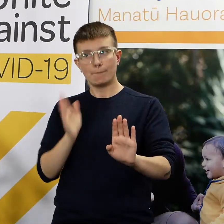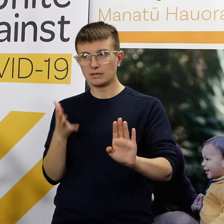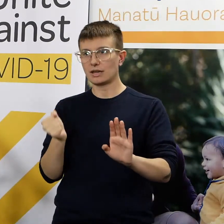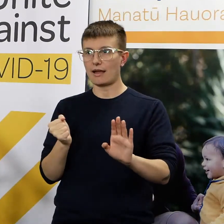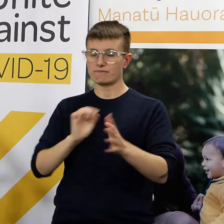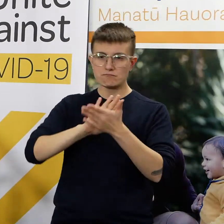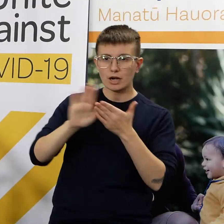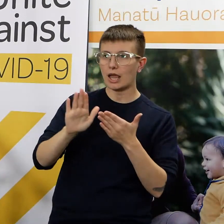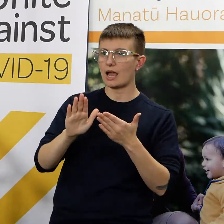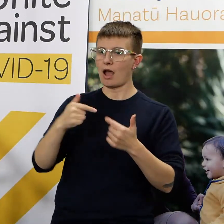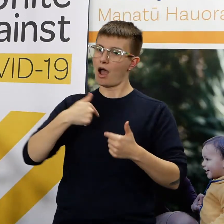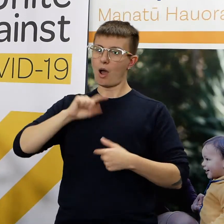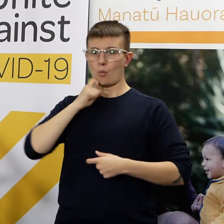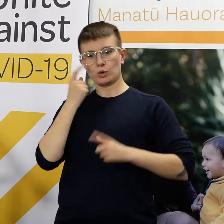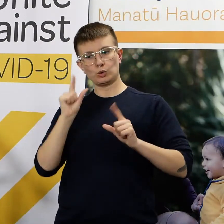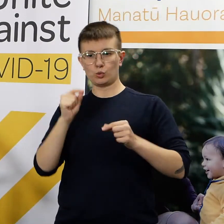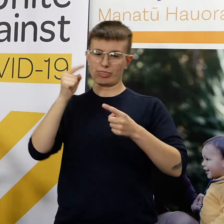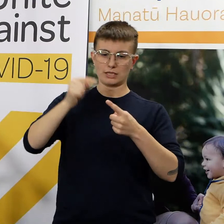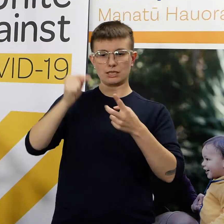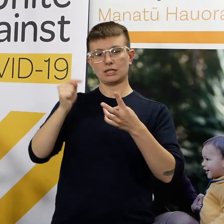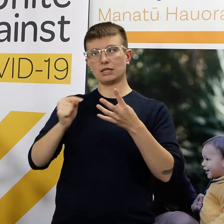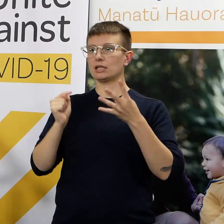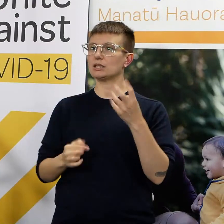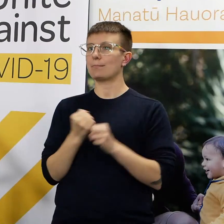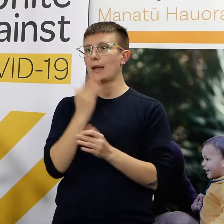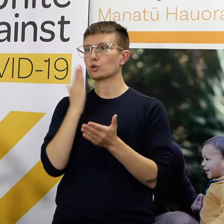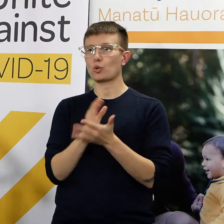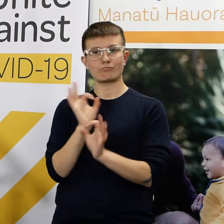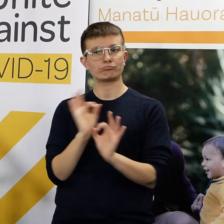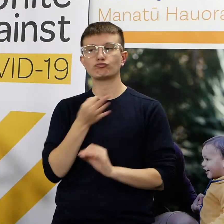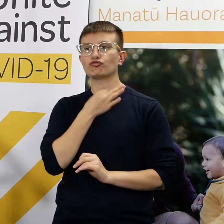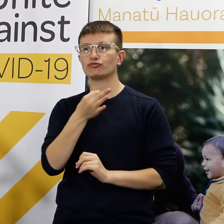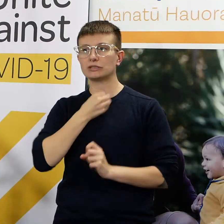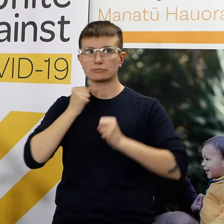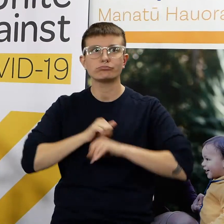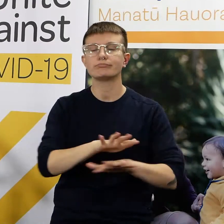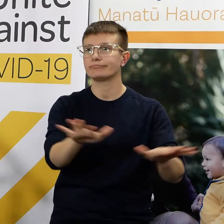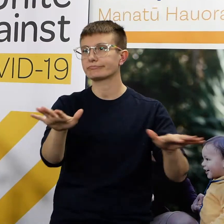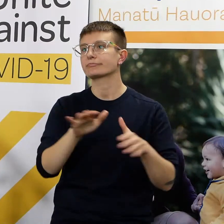We have aided in the testing over and above that and just to reiterate I've made it clear today